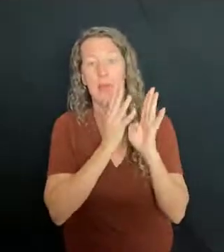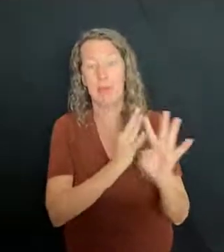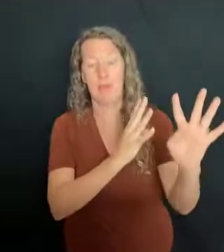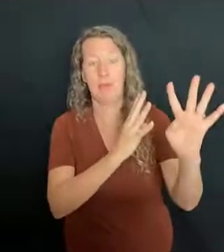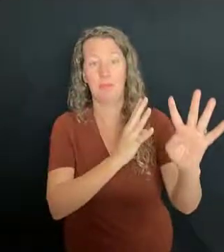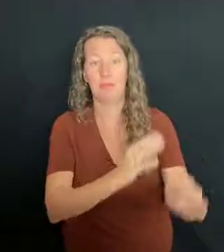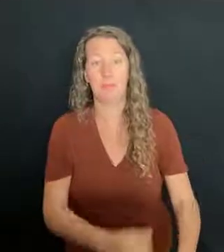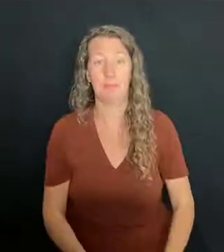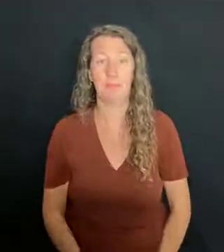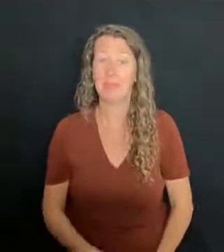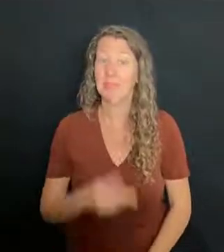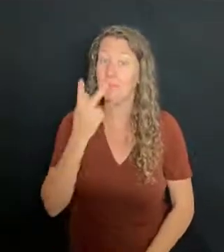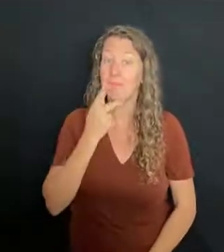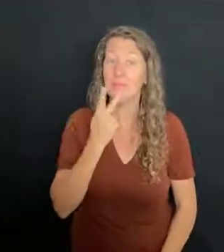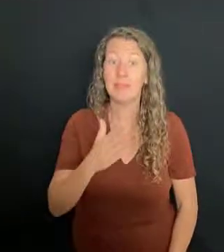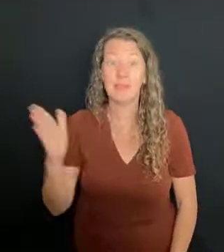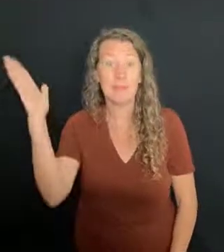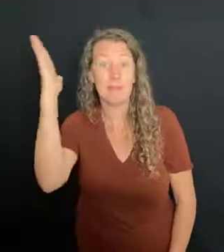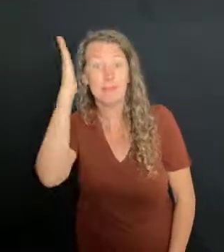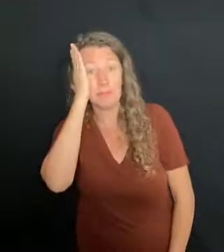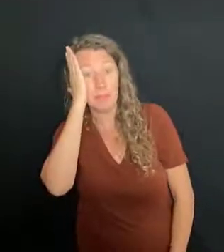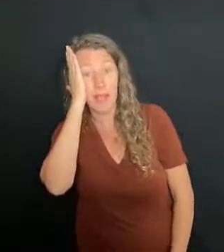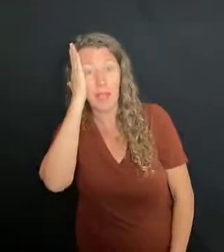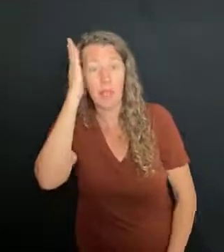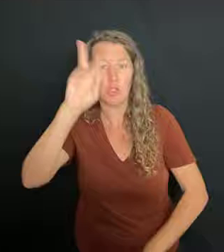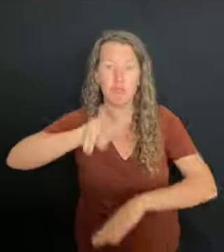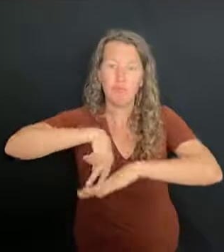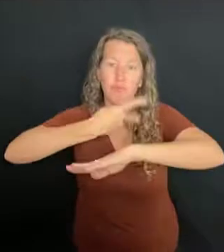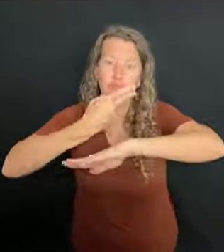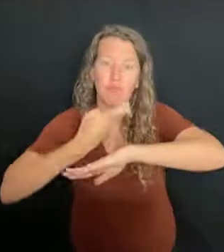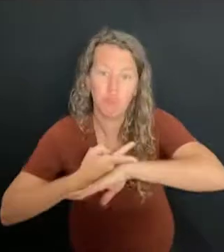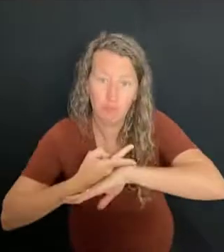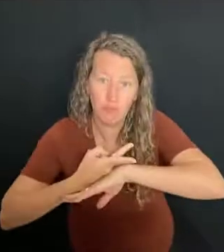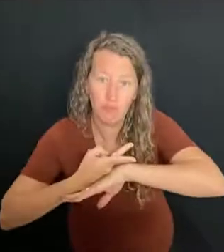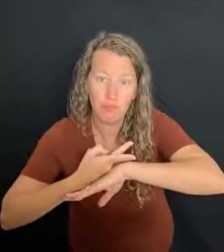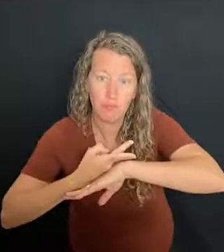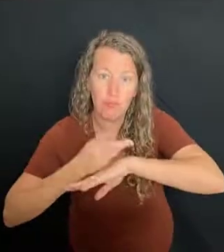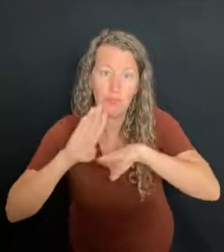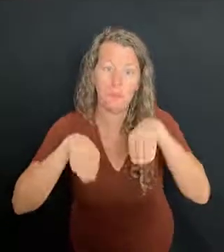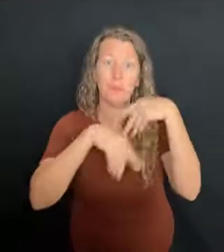Rosalee rests on her tummy, pointed her toes upward and grinning with an open book.